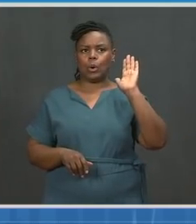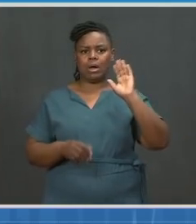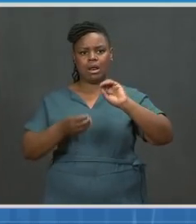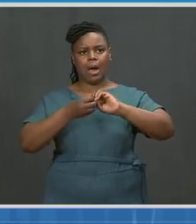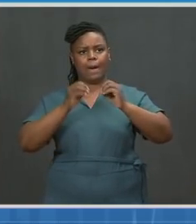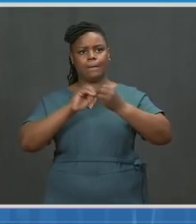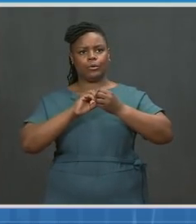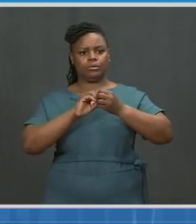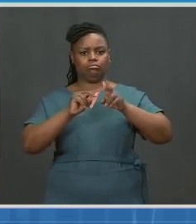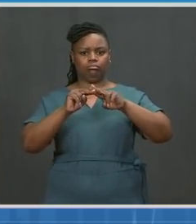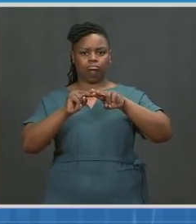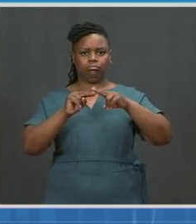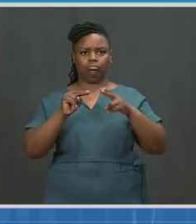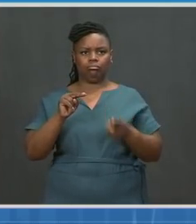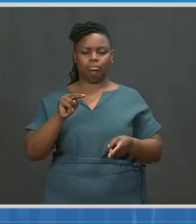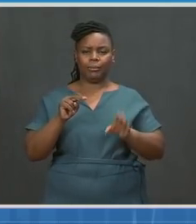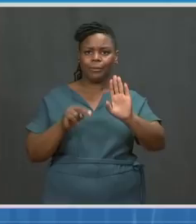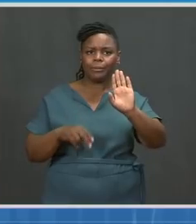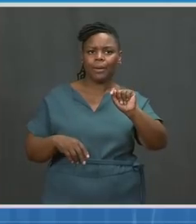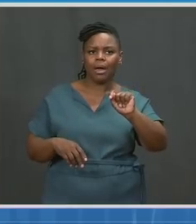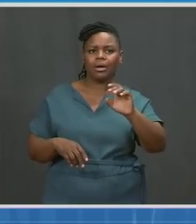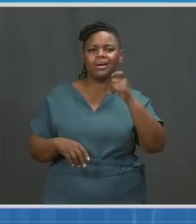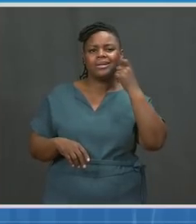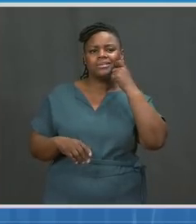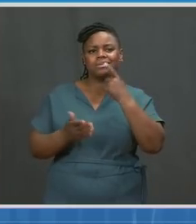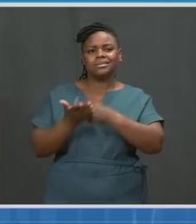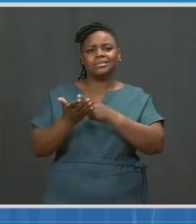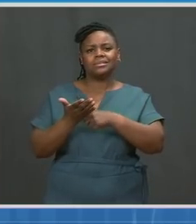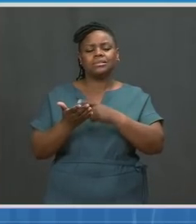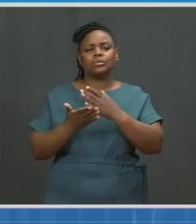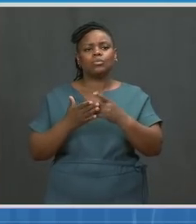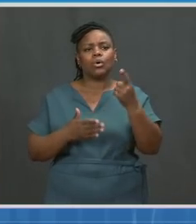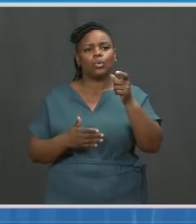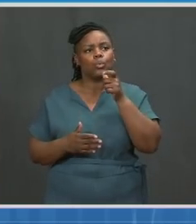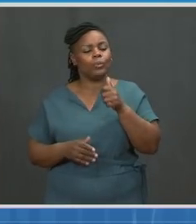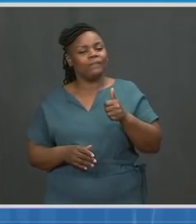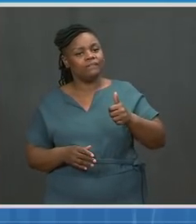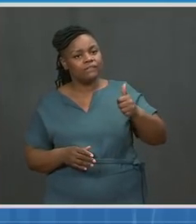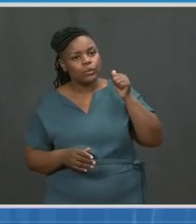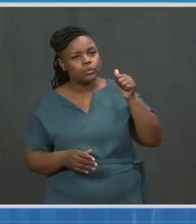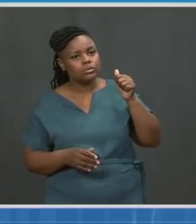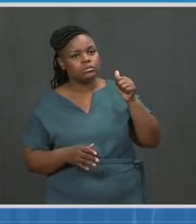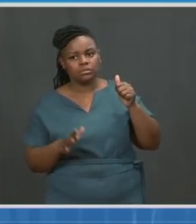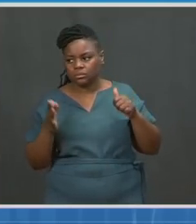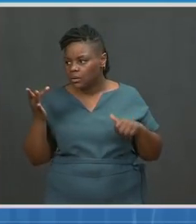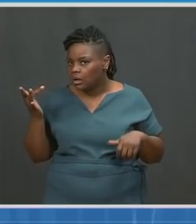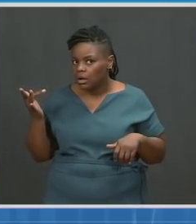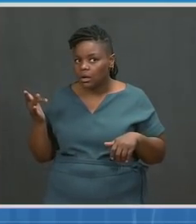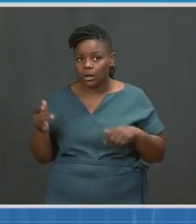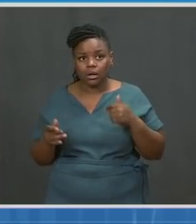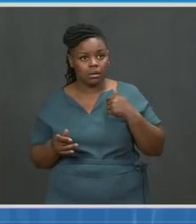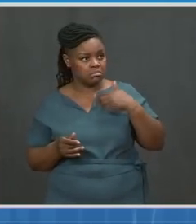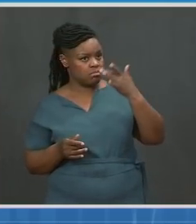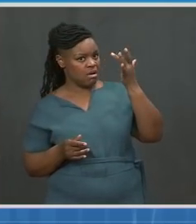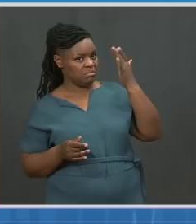I just had a conversation with someone yesterday who said they weren't going to get the vaccine. I said, "Why?" This person said, "Because I need more information."